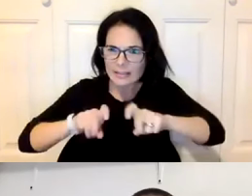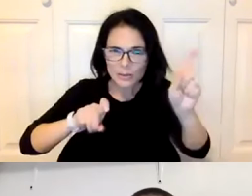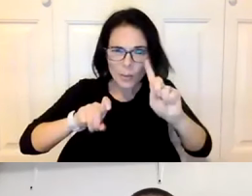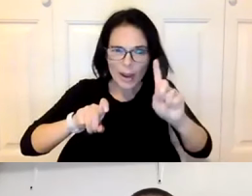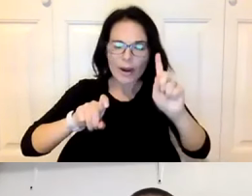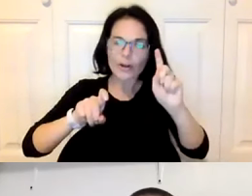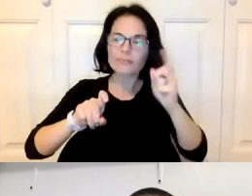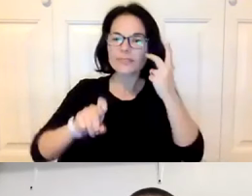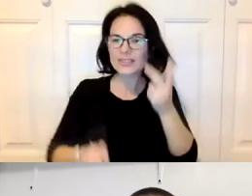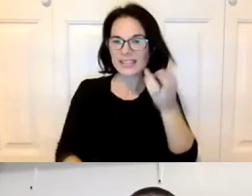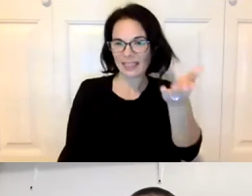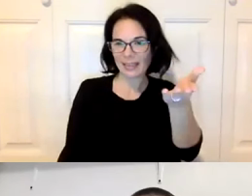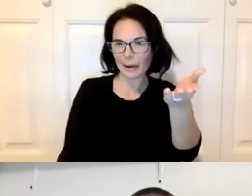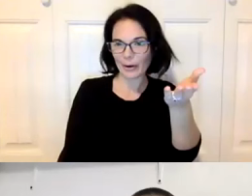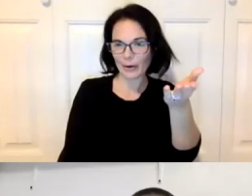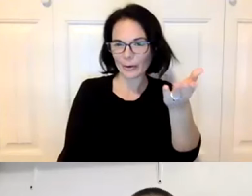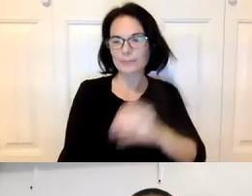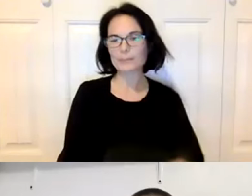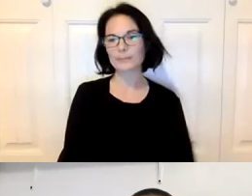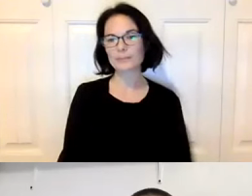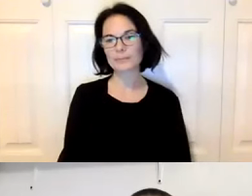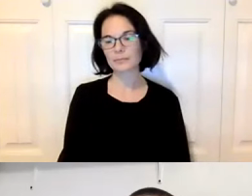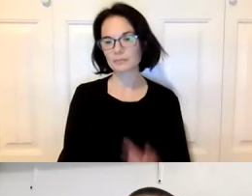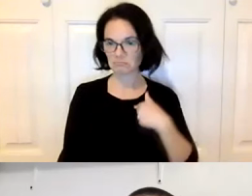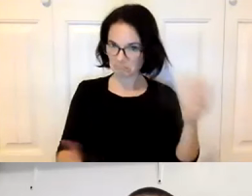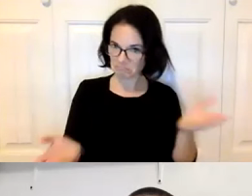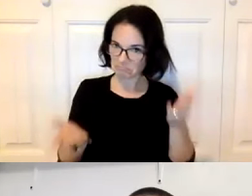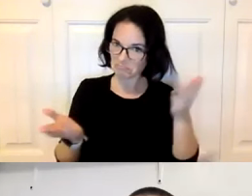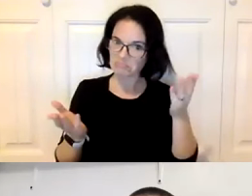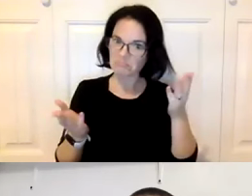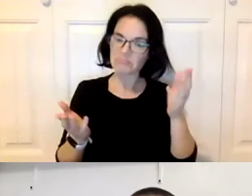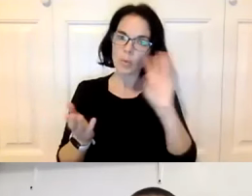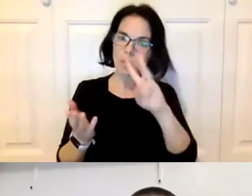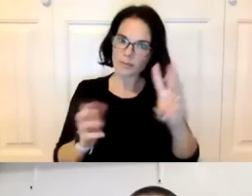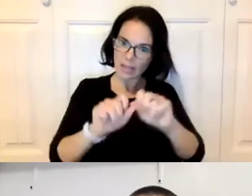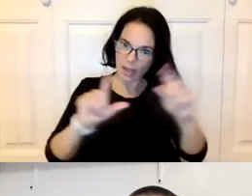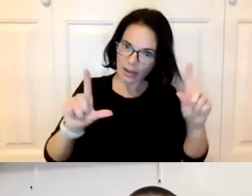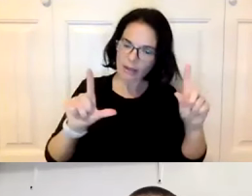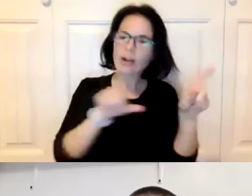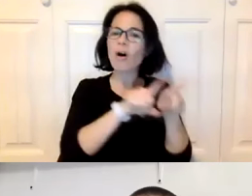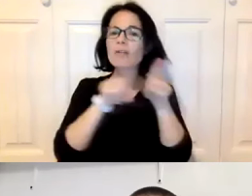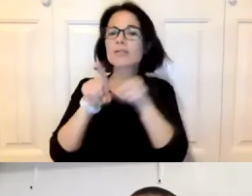Please check out there or also call 211. You can set up appointments at some places